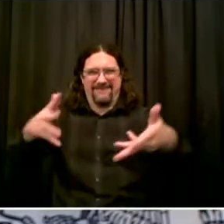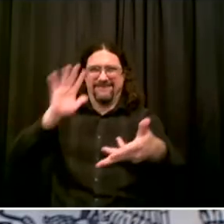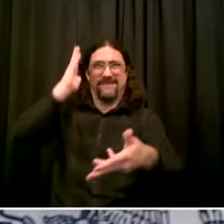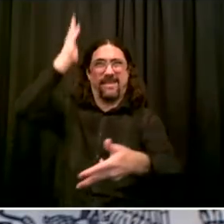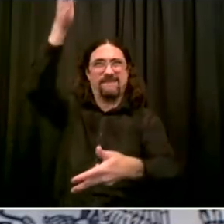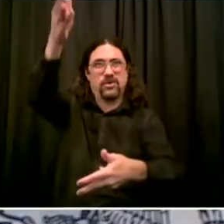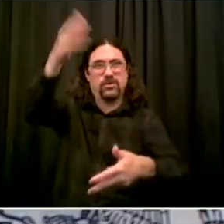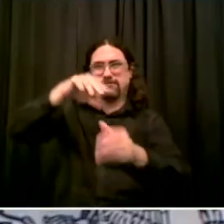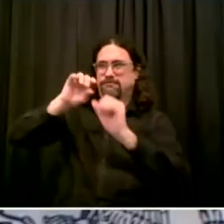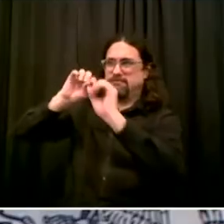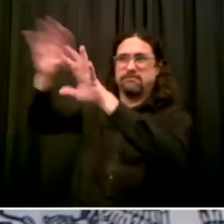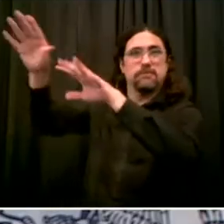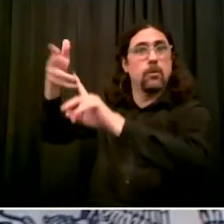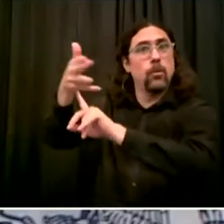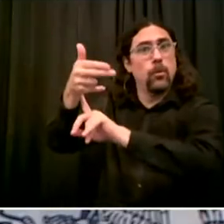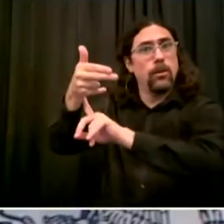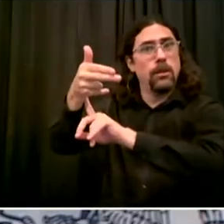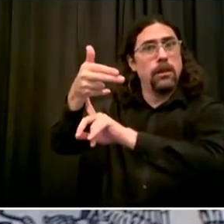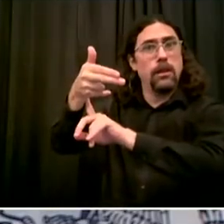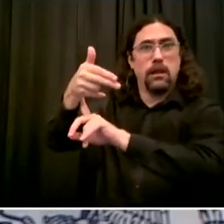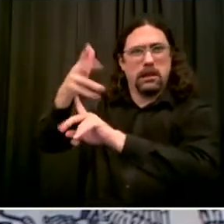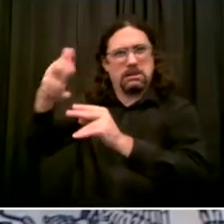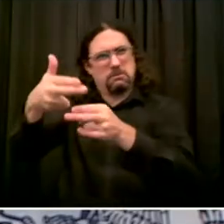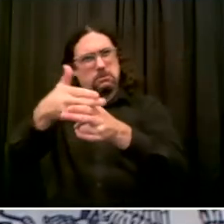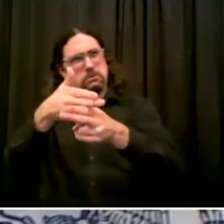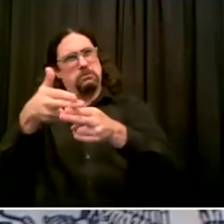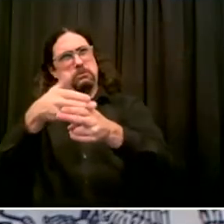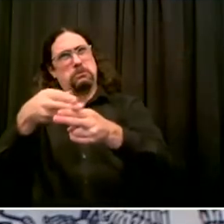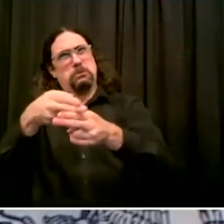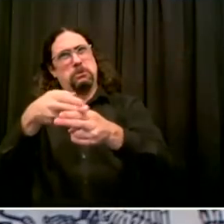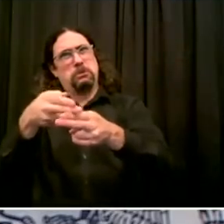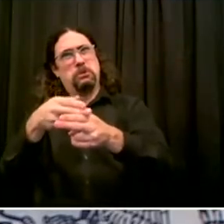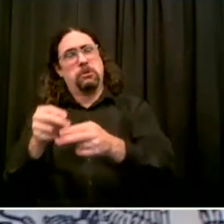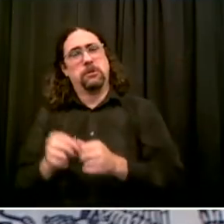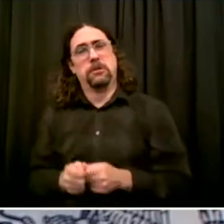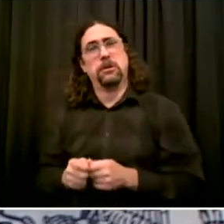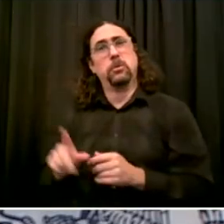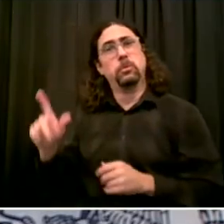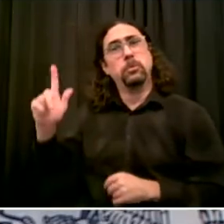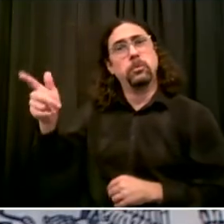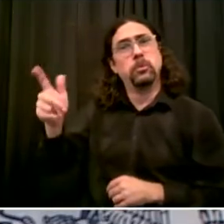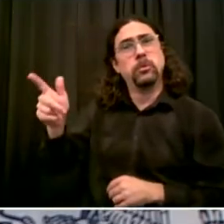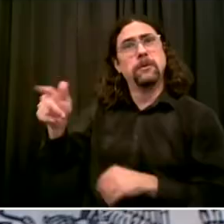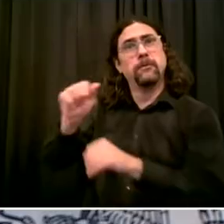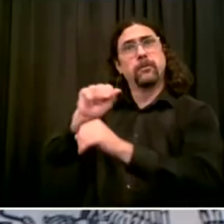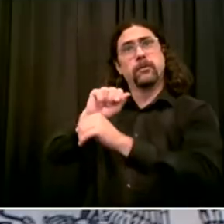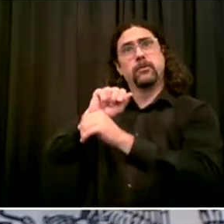WHEN THIS CRISIS IS OVER AND IT'S A MATETR OF MONTHS, WE AE R GOING TO BRING